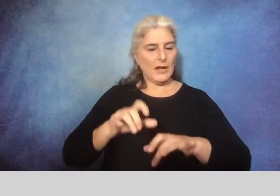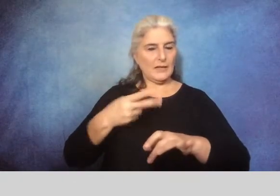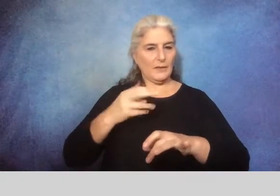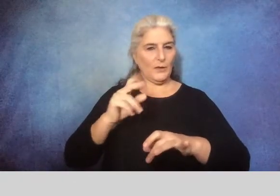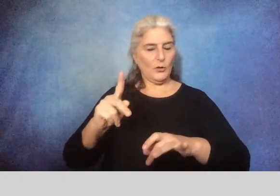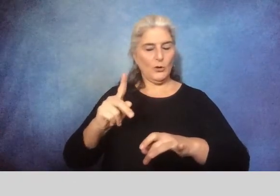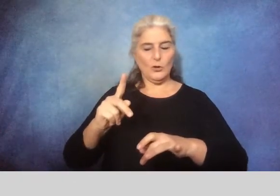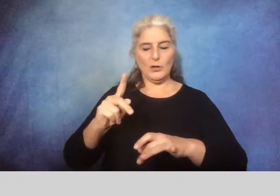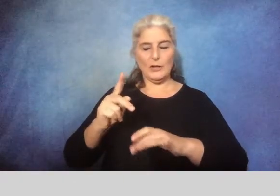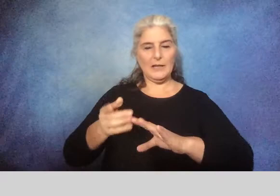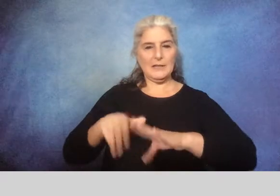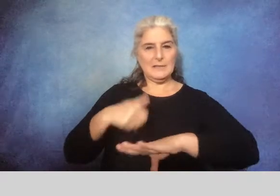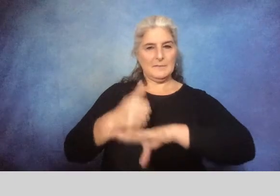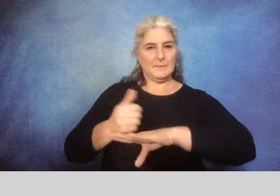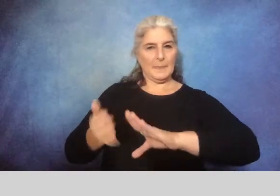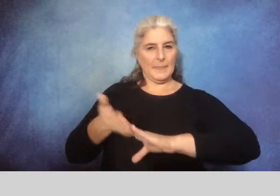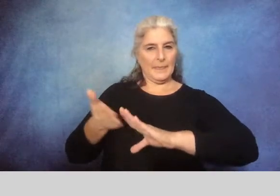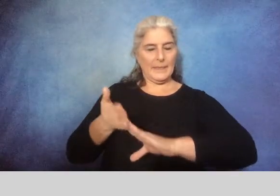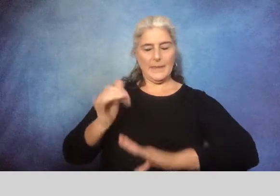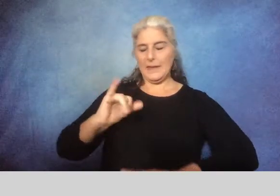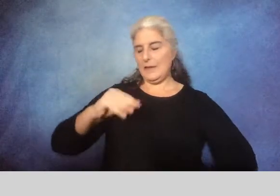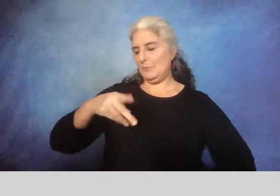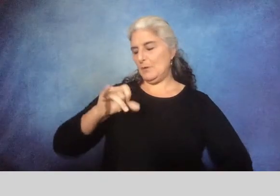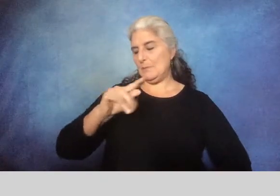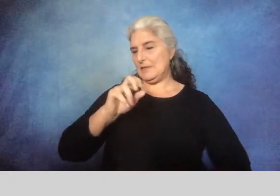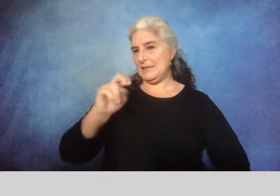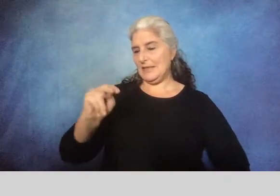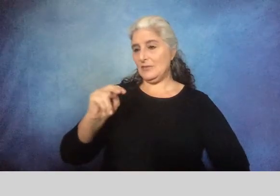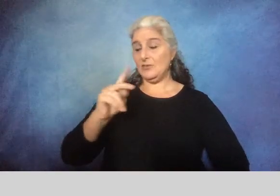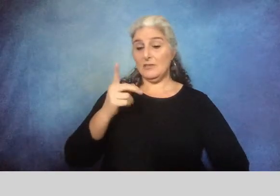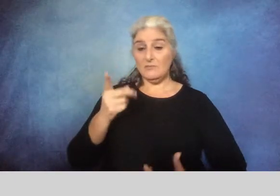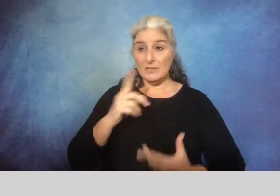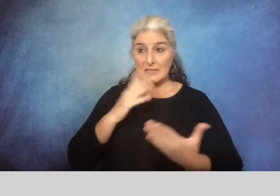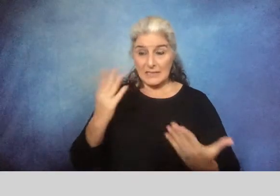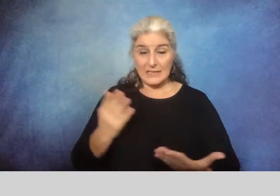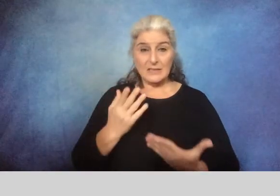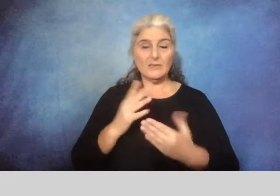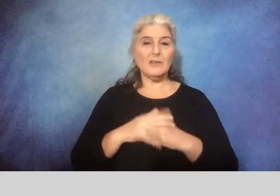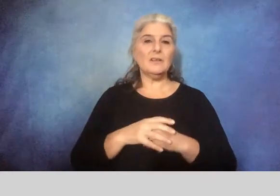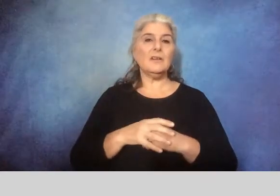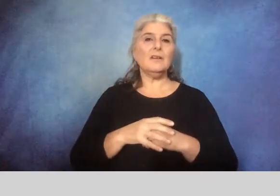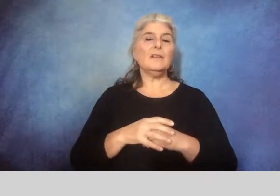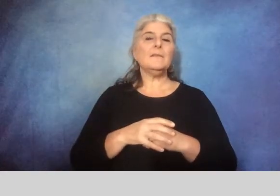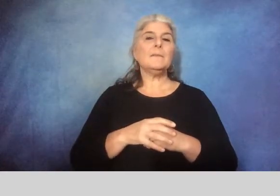In this case, the hook implementation lies in output.py file.